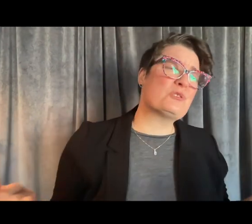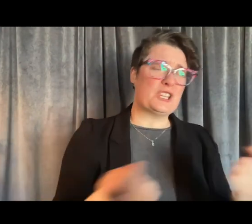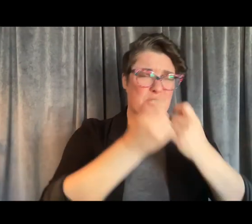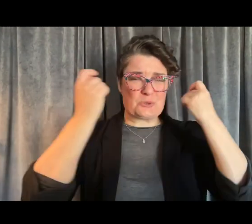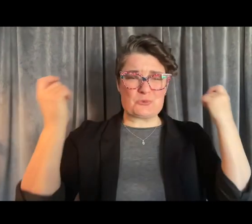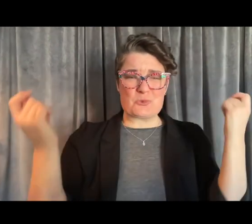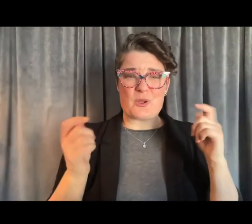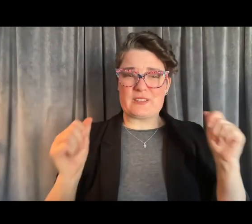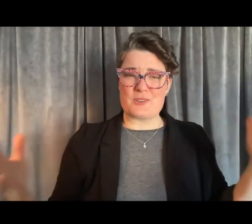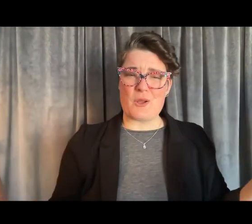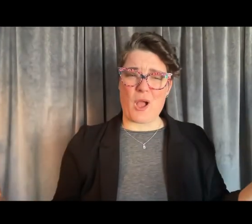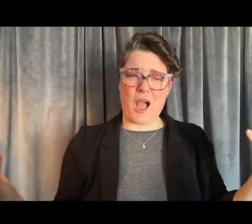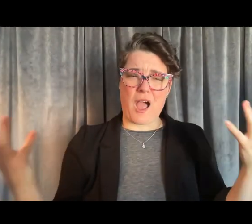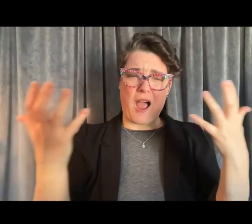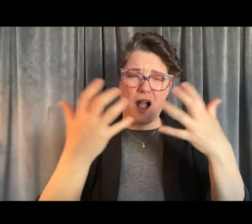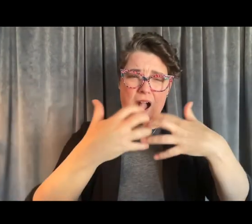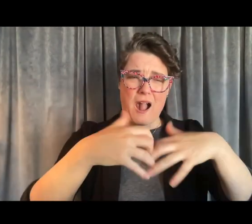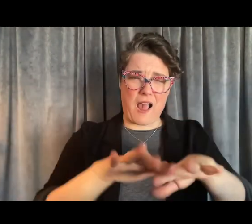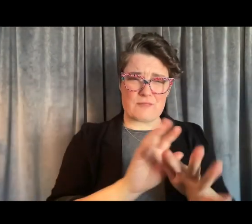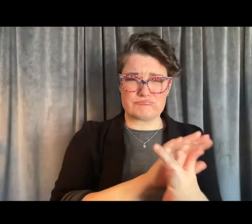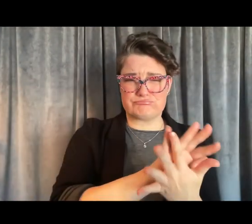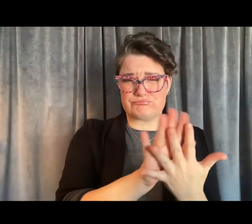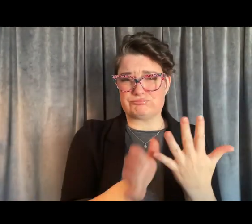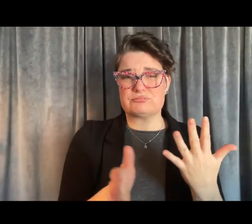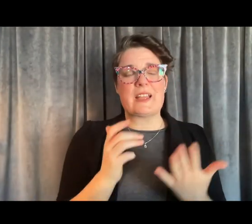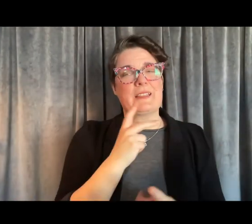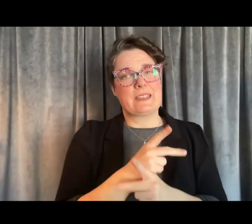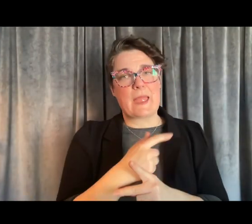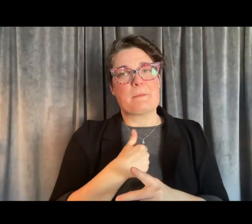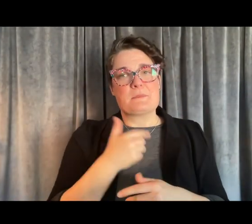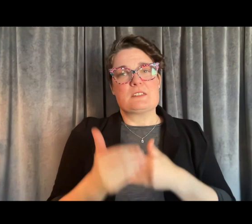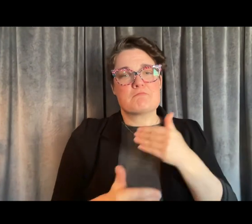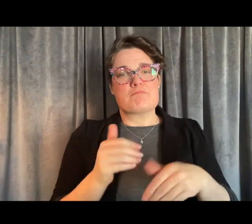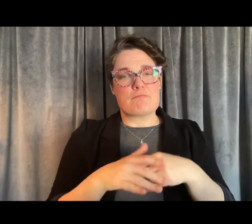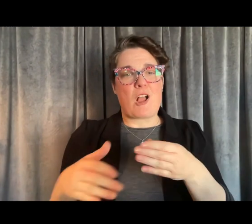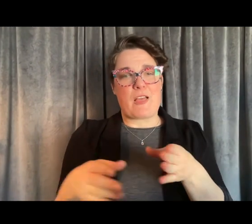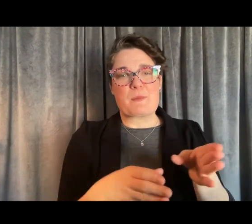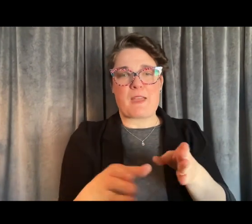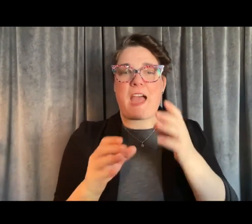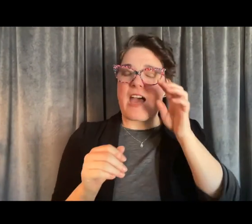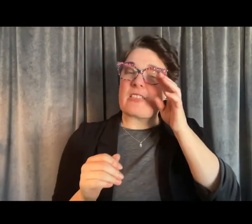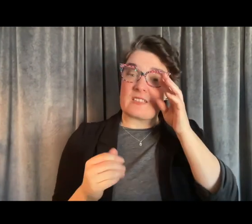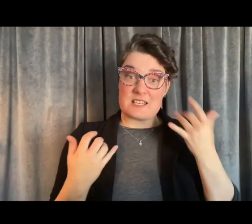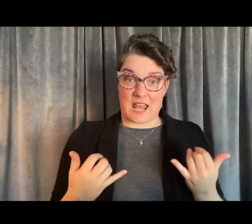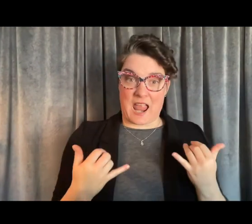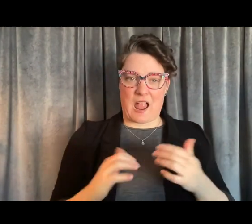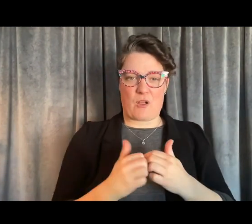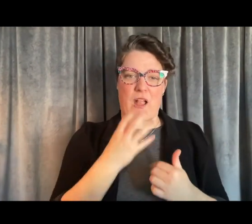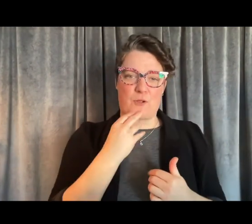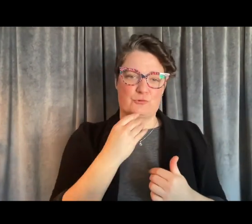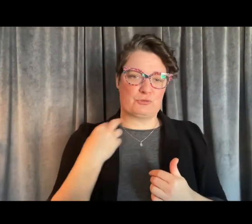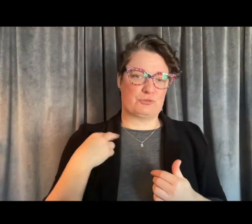I could actually bring in all those parts. And I think that just kept me on the path of where Judaism now is in my life.